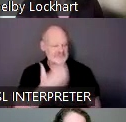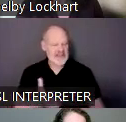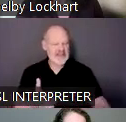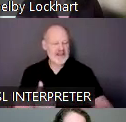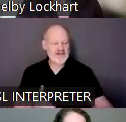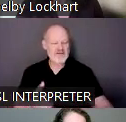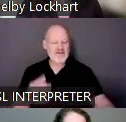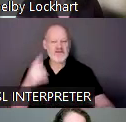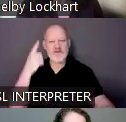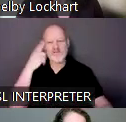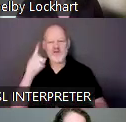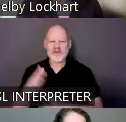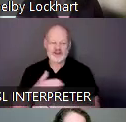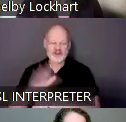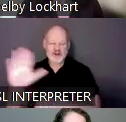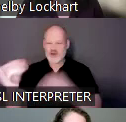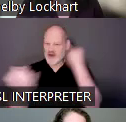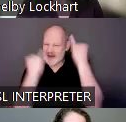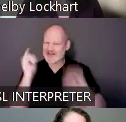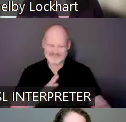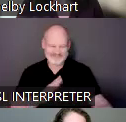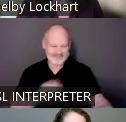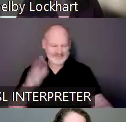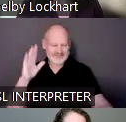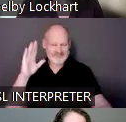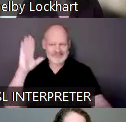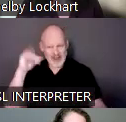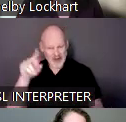ideas. I hope everybody will take a minute and just kind of look at what